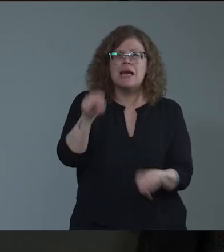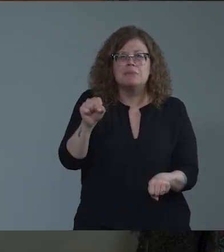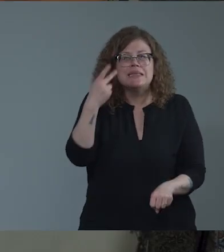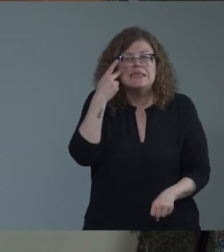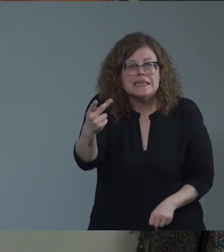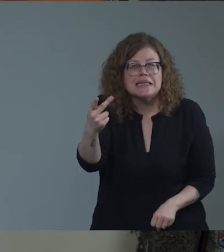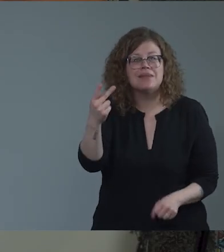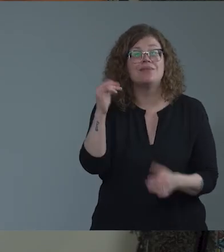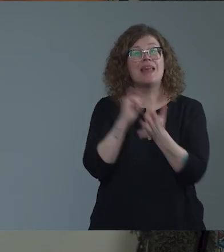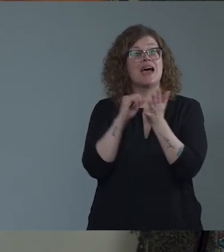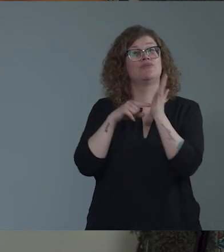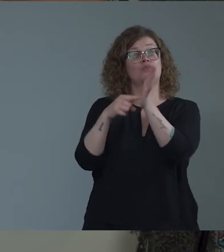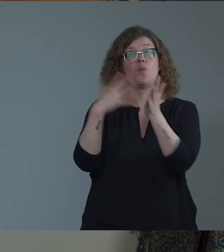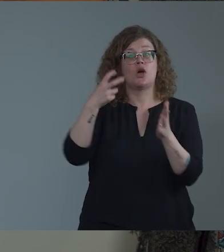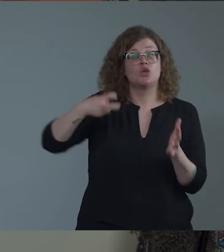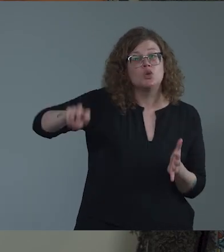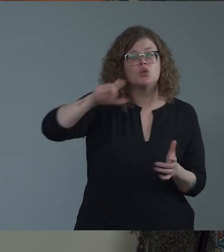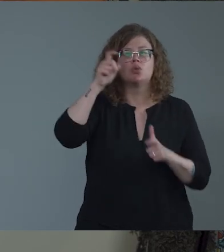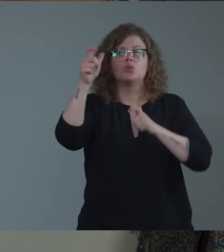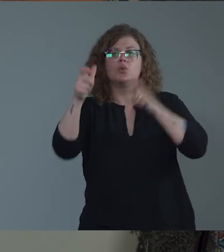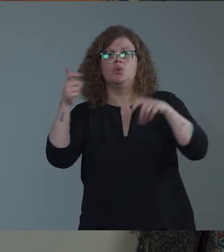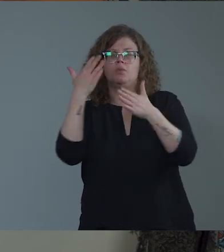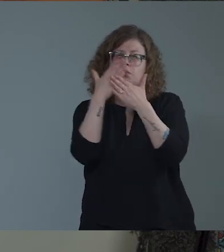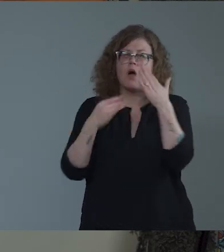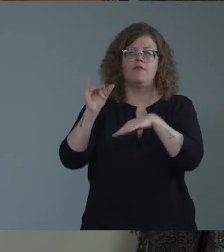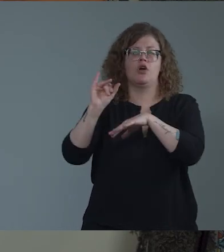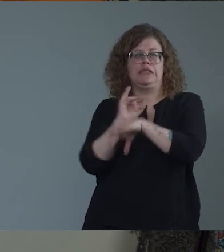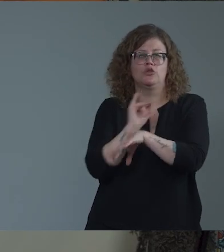It's a way of bringing art to that ultimate democratic place of.